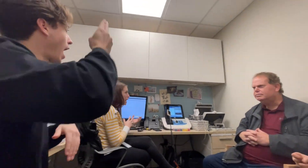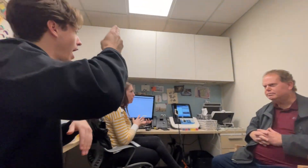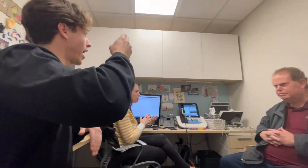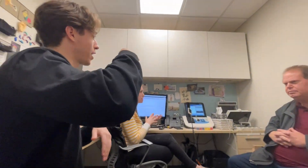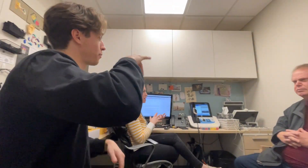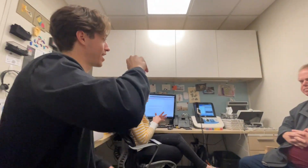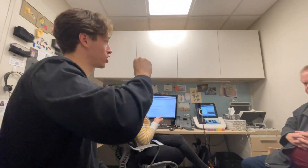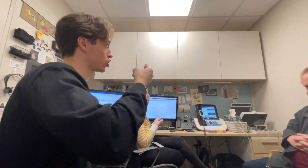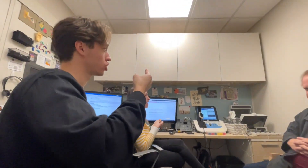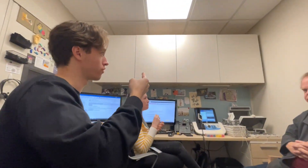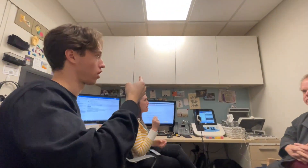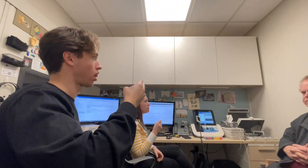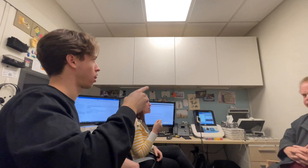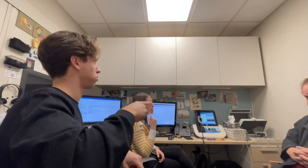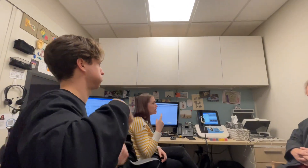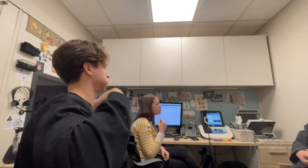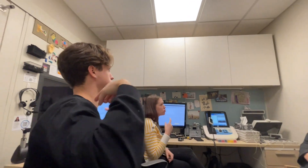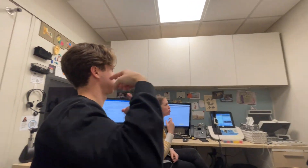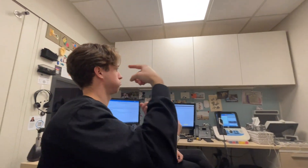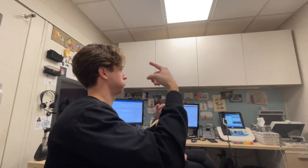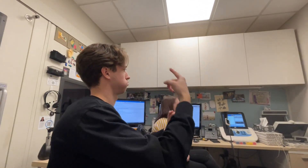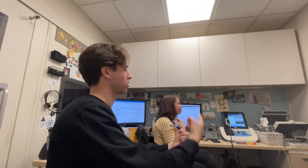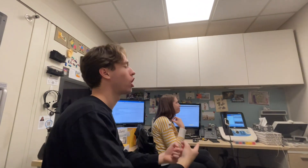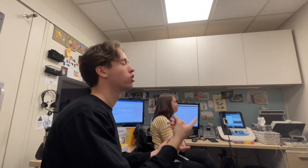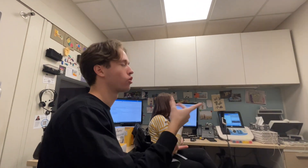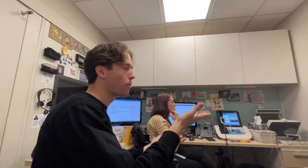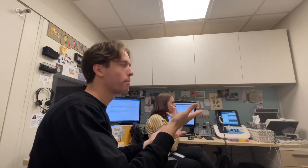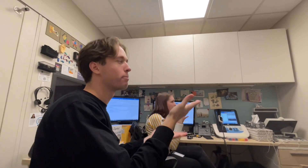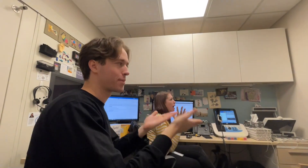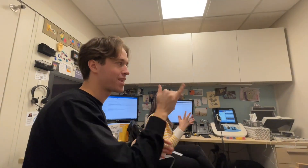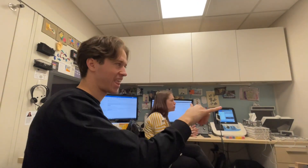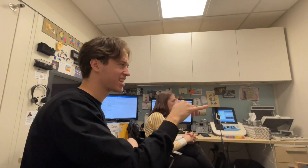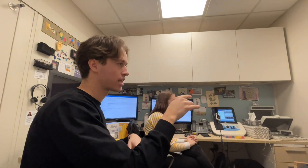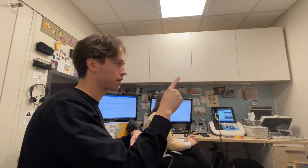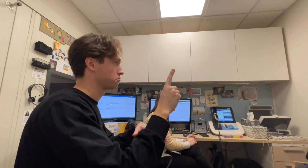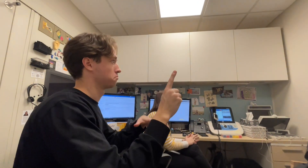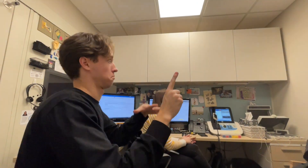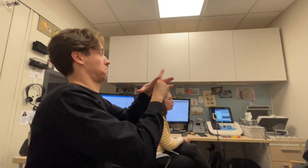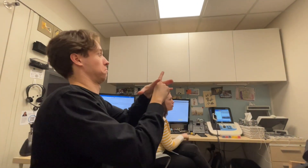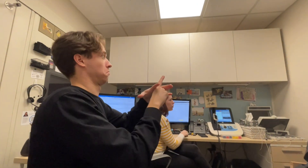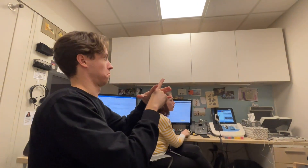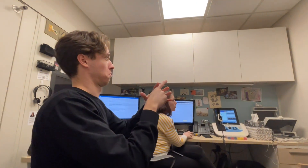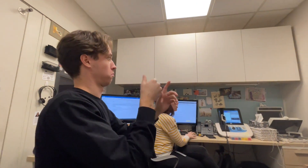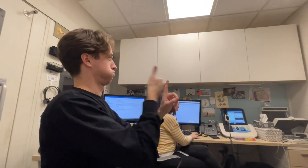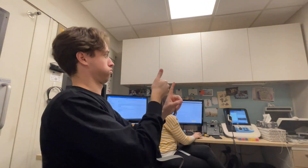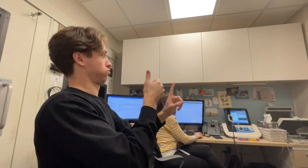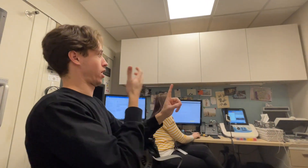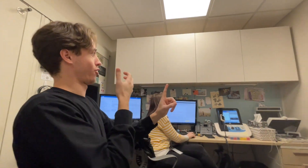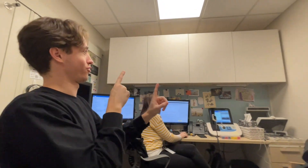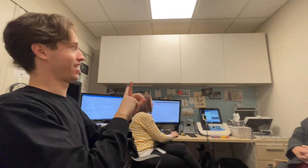else and so that may be the thing that's just sort of sticking out to you so I'm